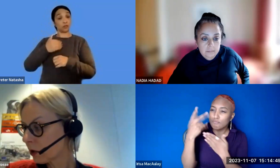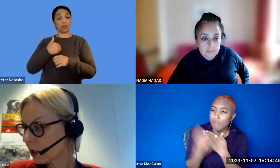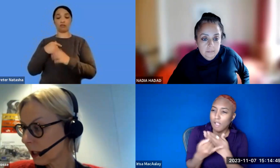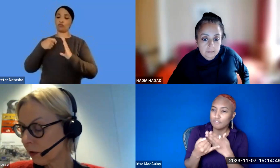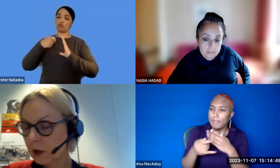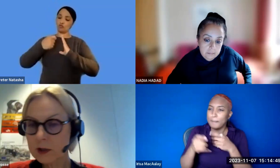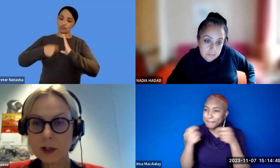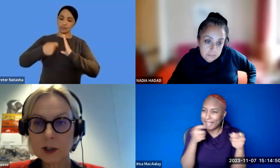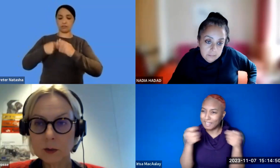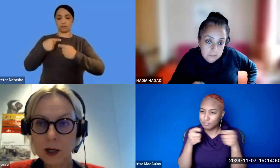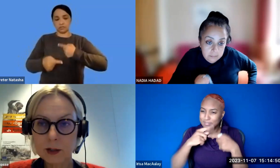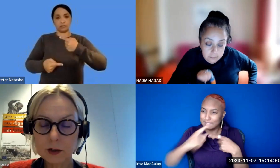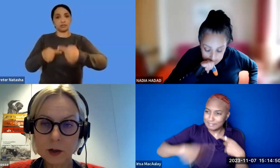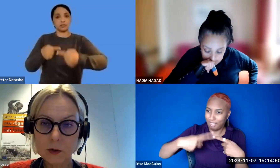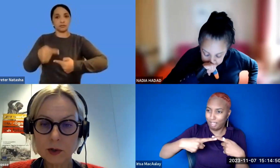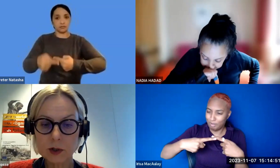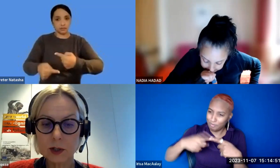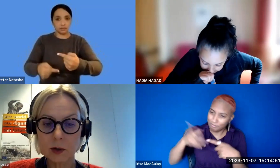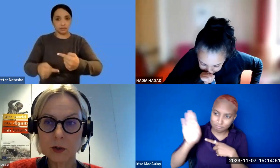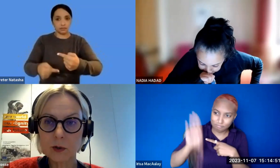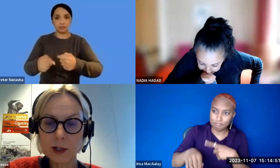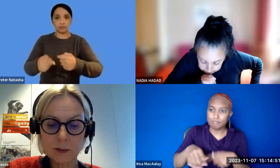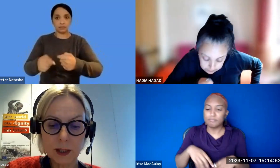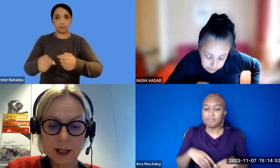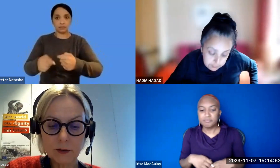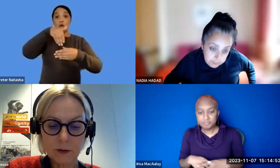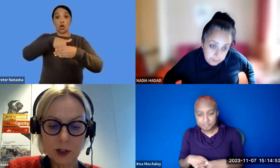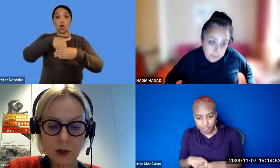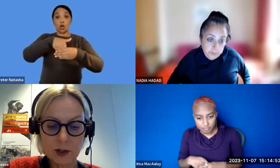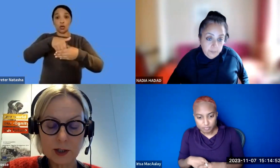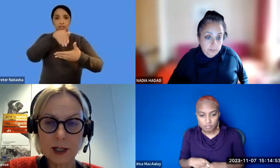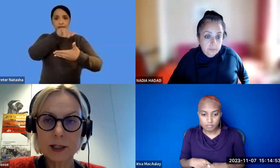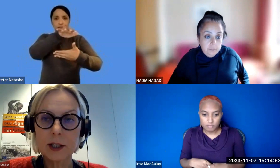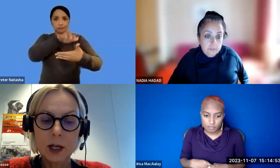Content wise, you might know this note to explain what I just said,